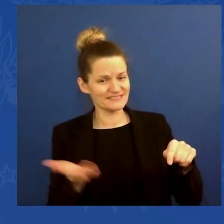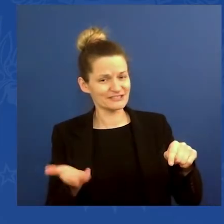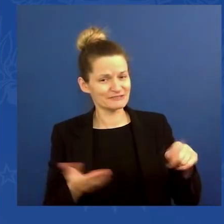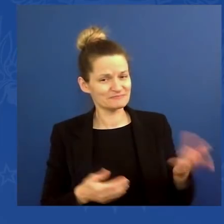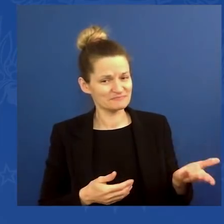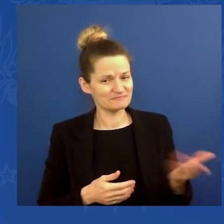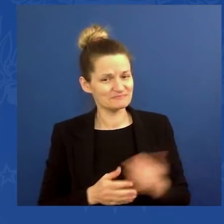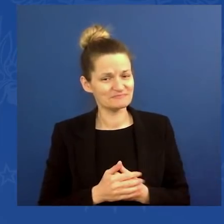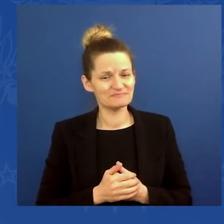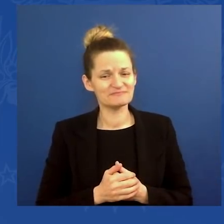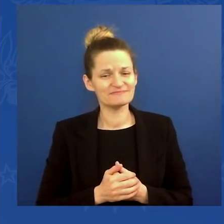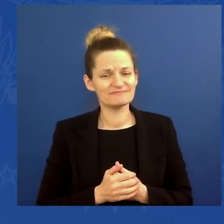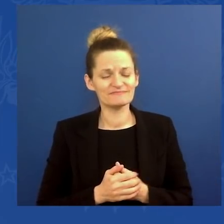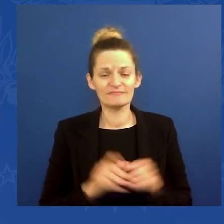But he is our senior member.